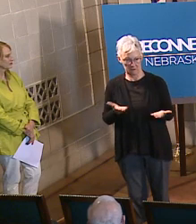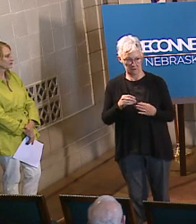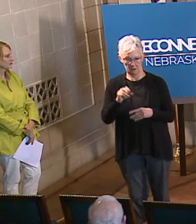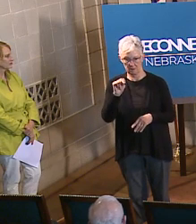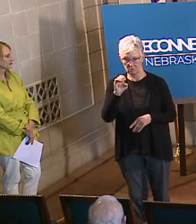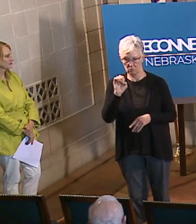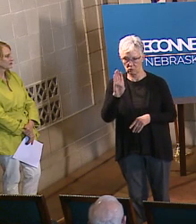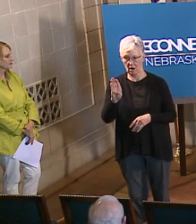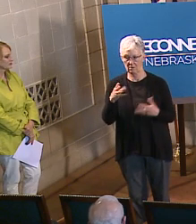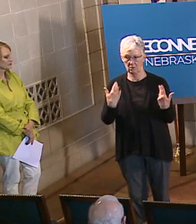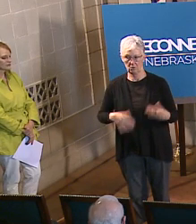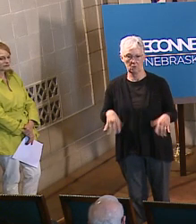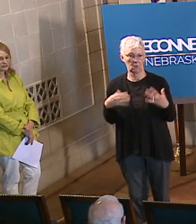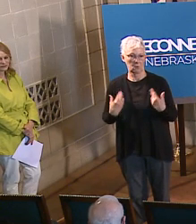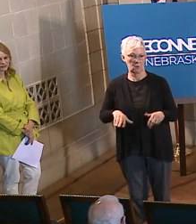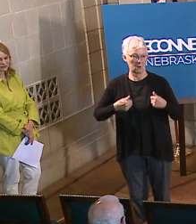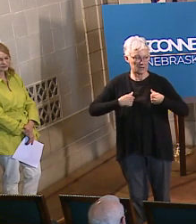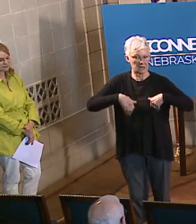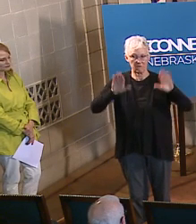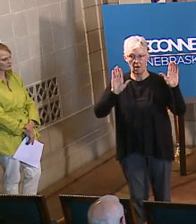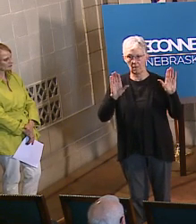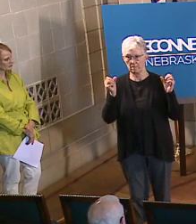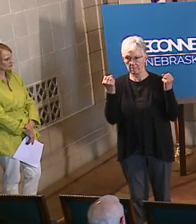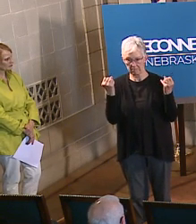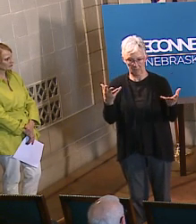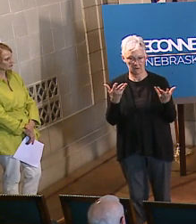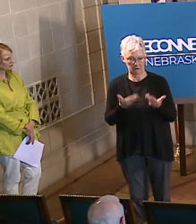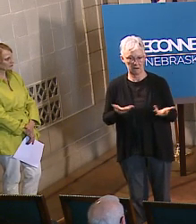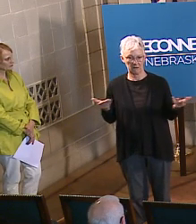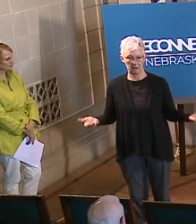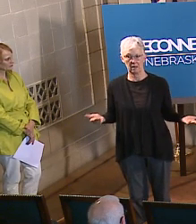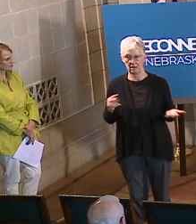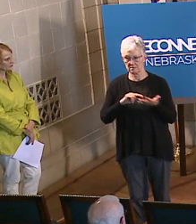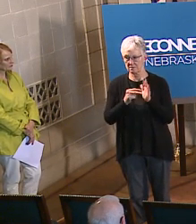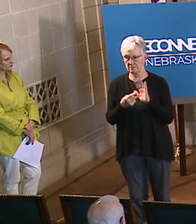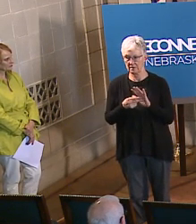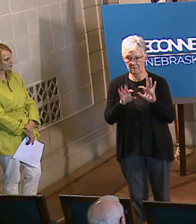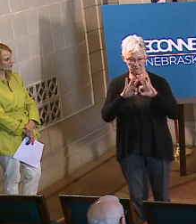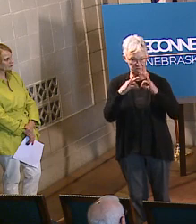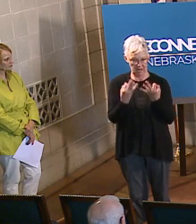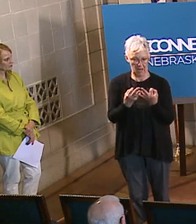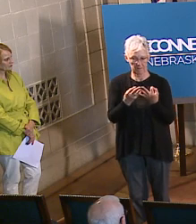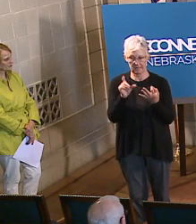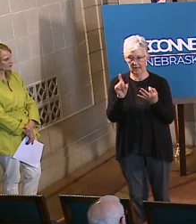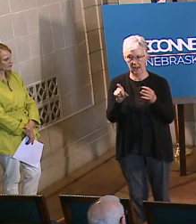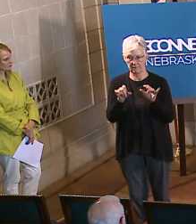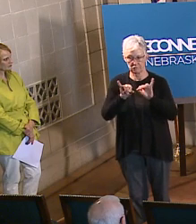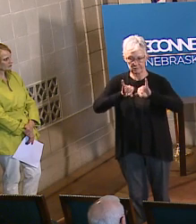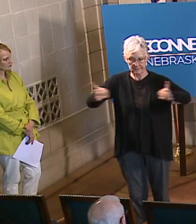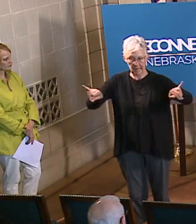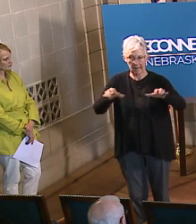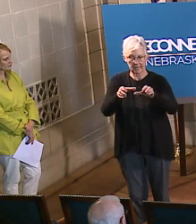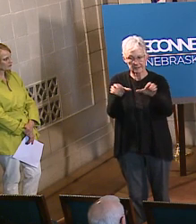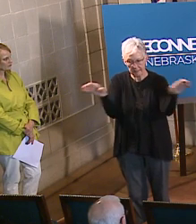FIRST CASE OF CORONAVIRUS. OVER THE LAST 15 MONTHS